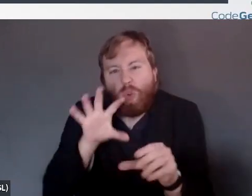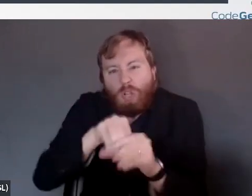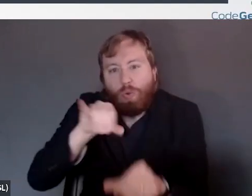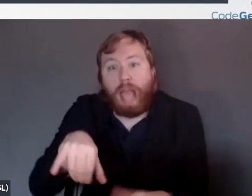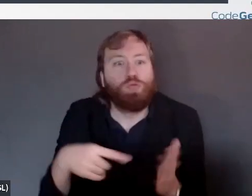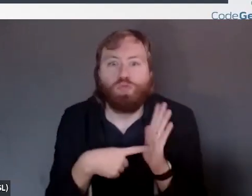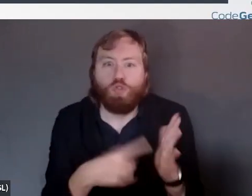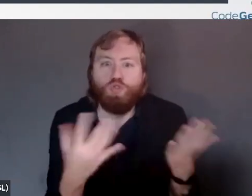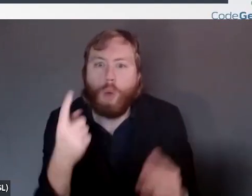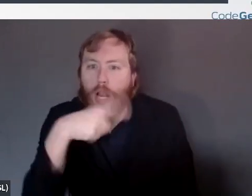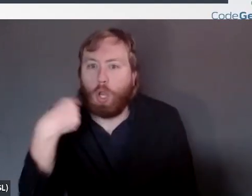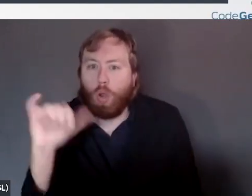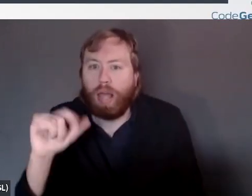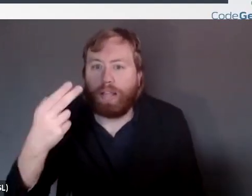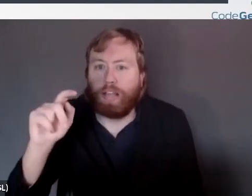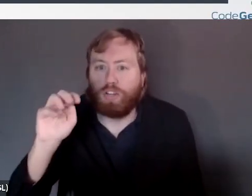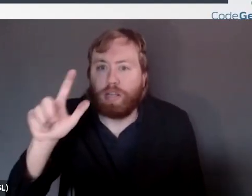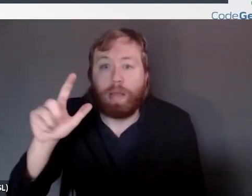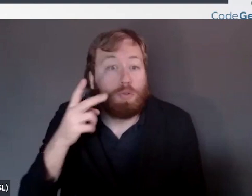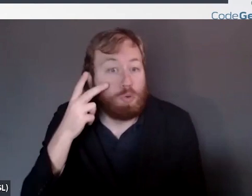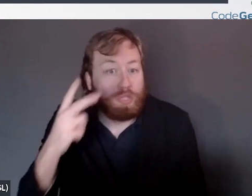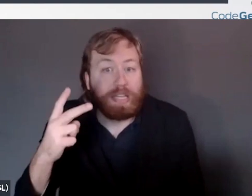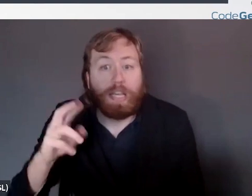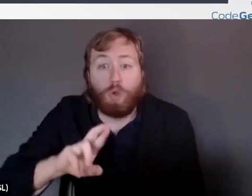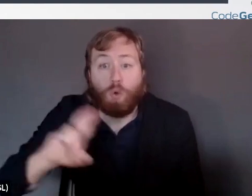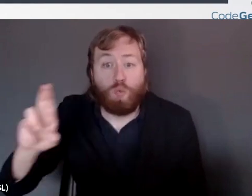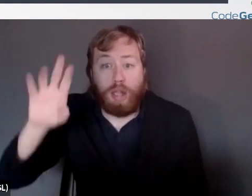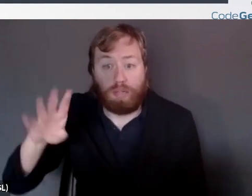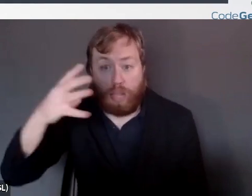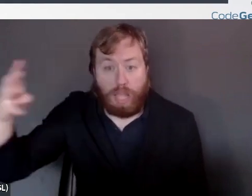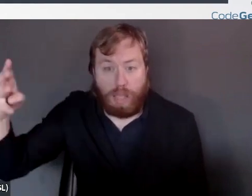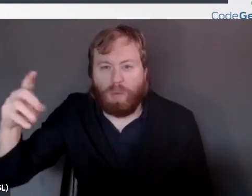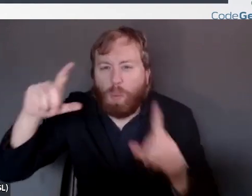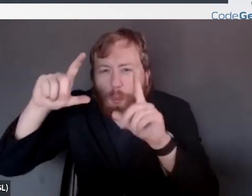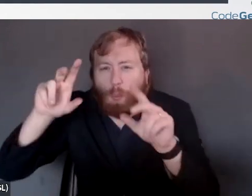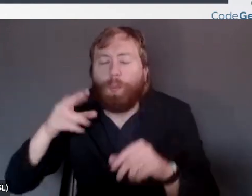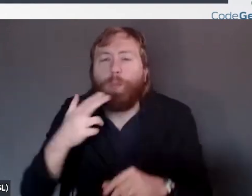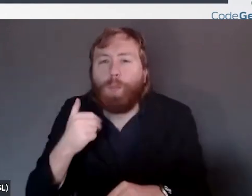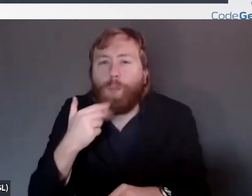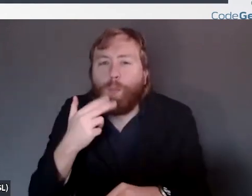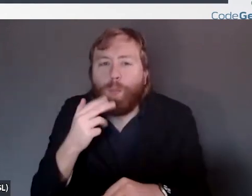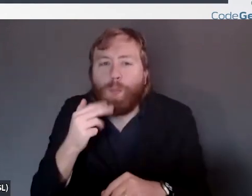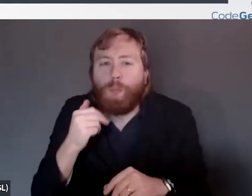Here I've got a table in the upper right. It's a very small table, I'm using it as an example.